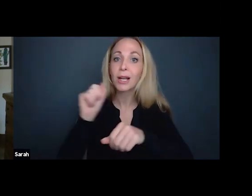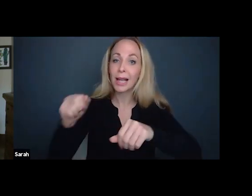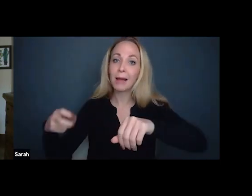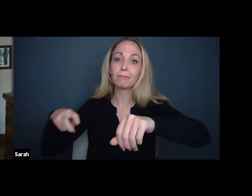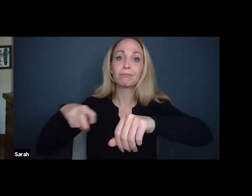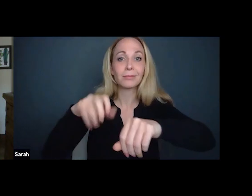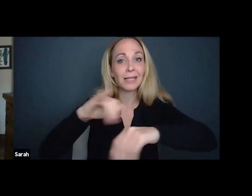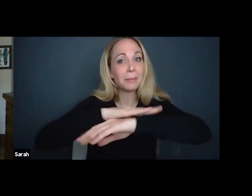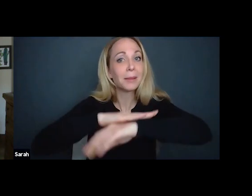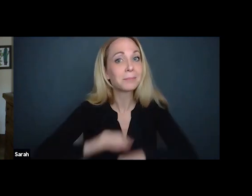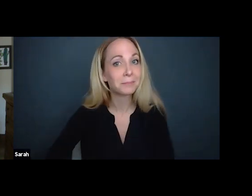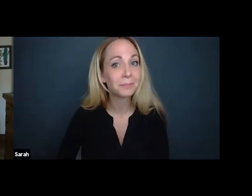Next slide.